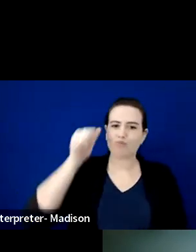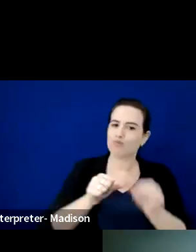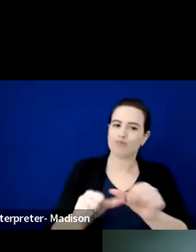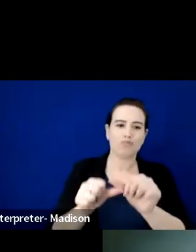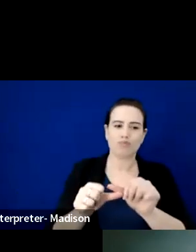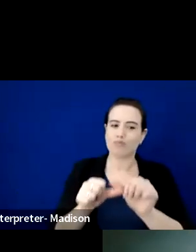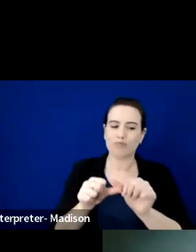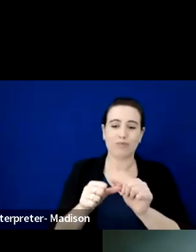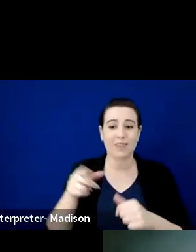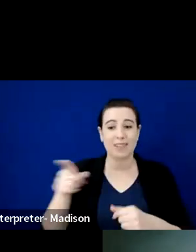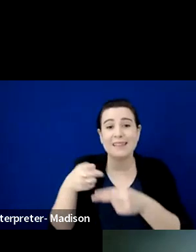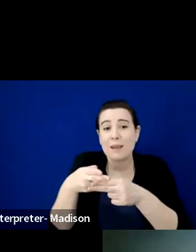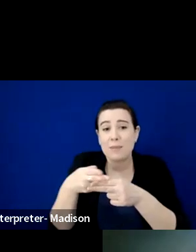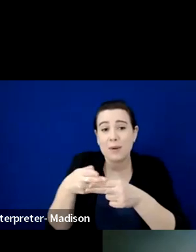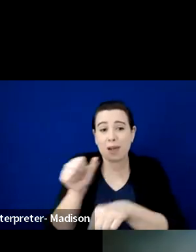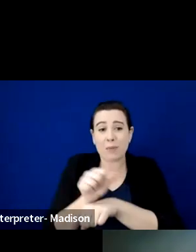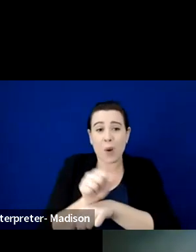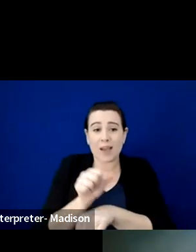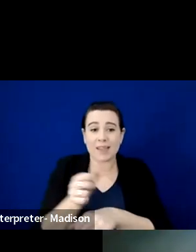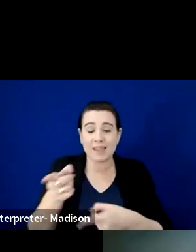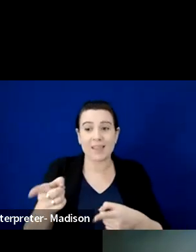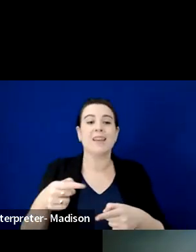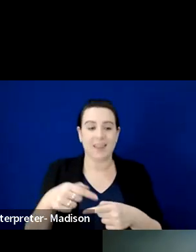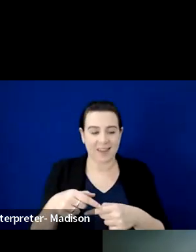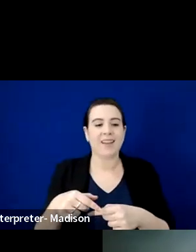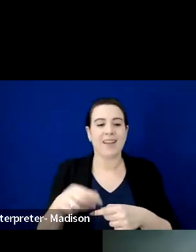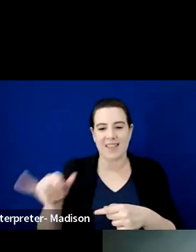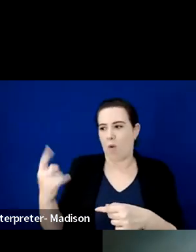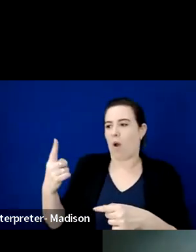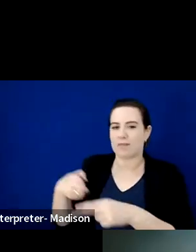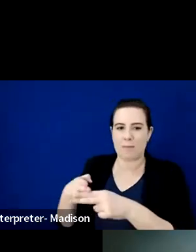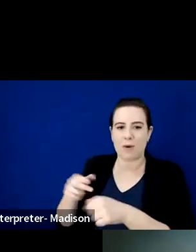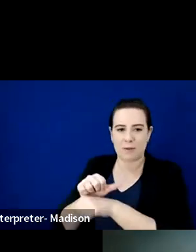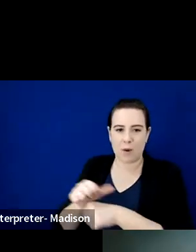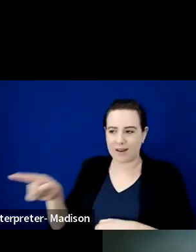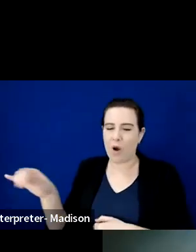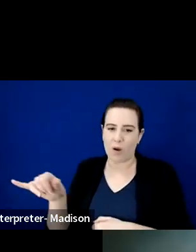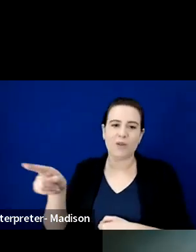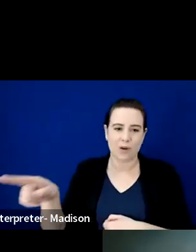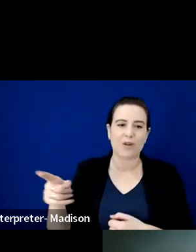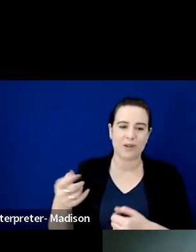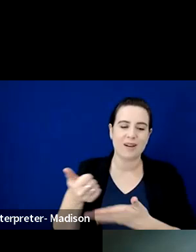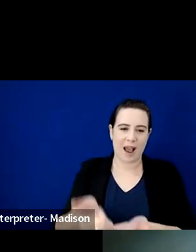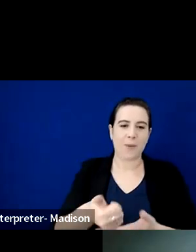Patrol stuck with it.